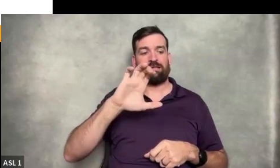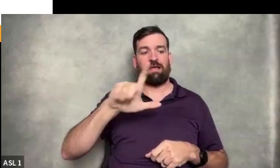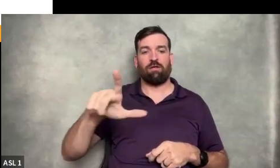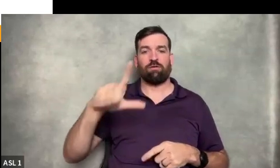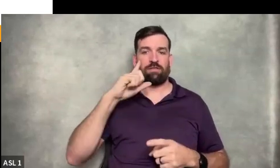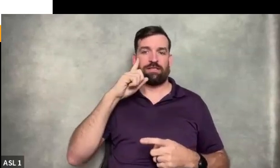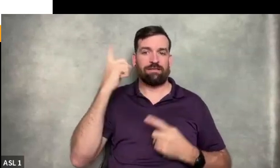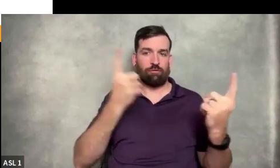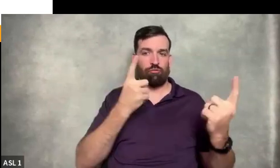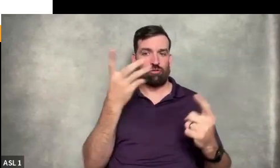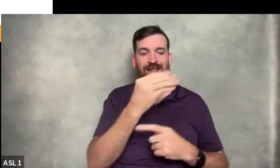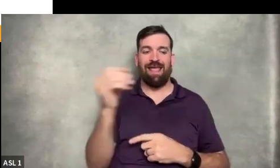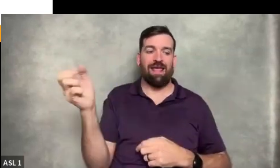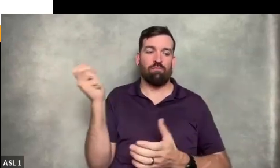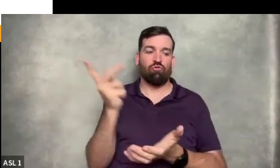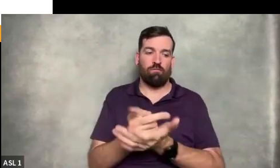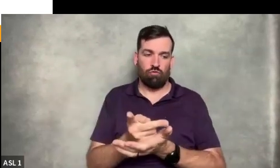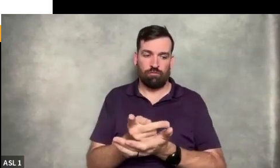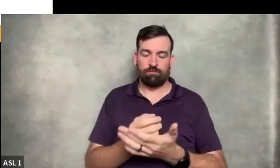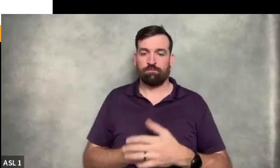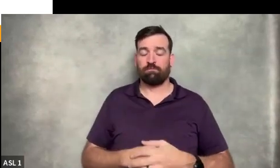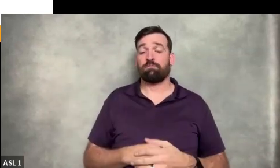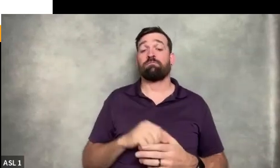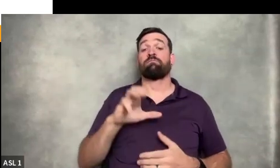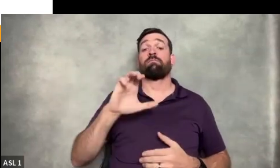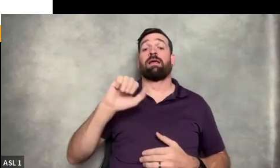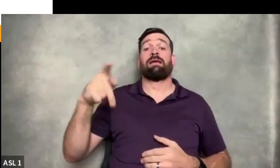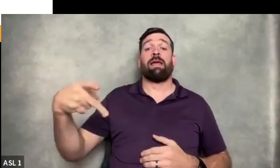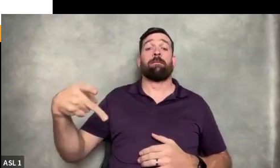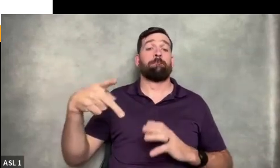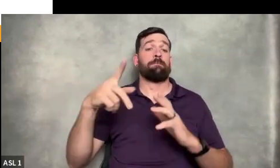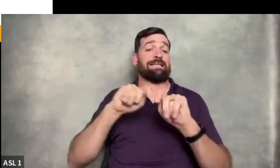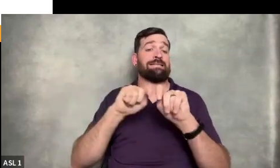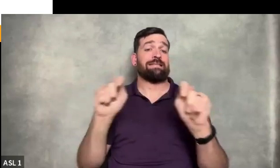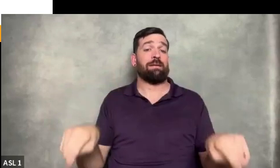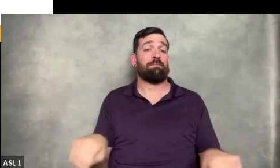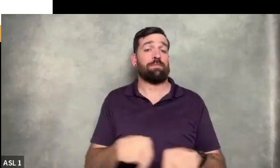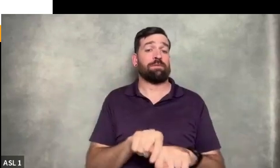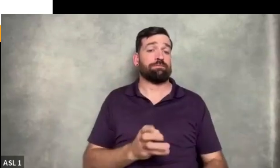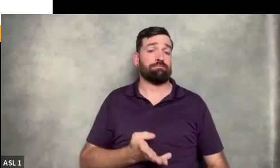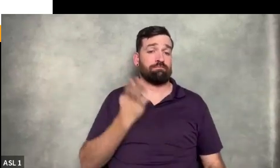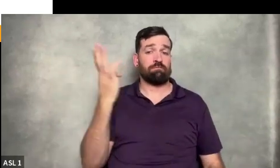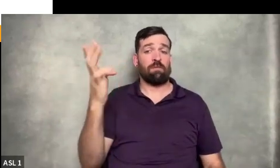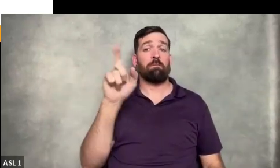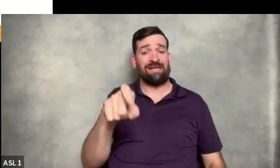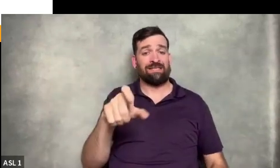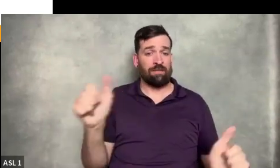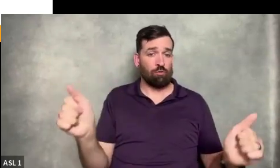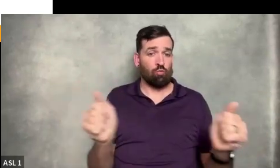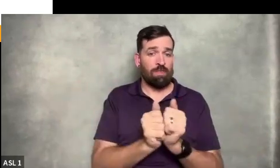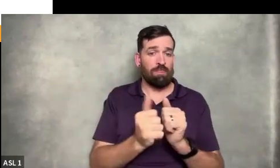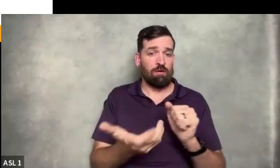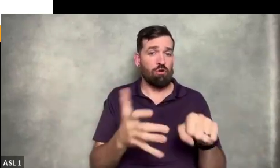and approval. The CAP template submission must be accompanied by a cover letter on the state